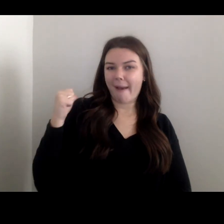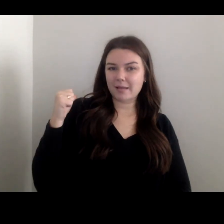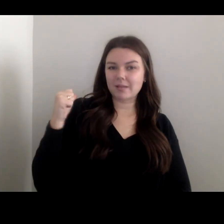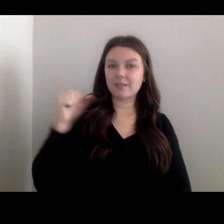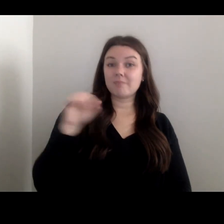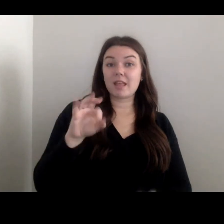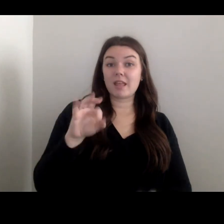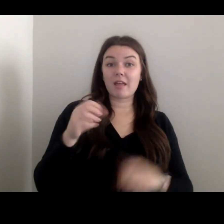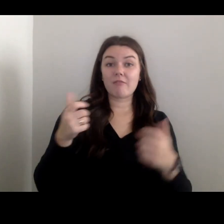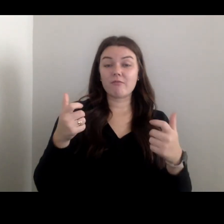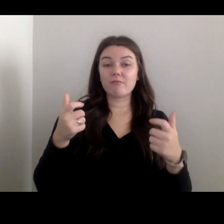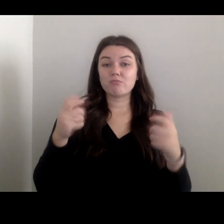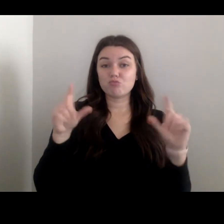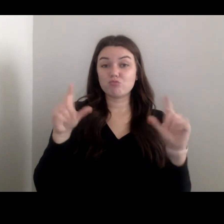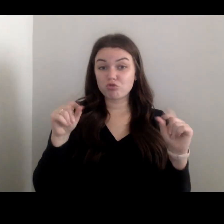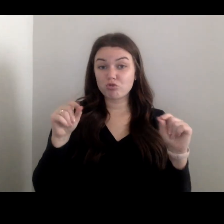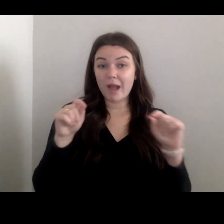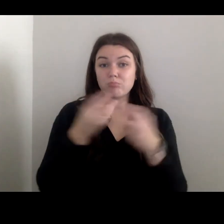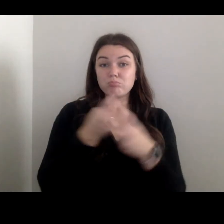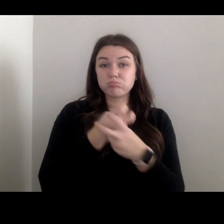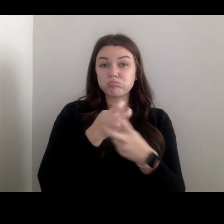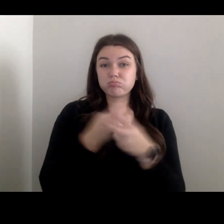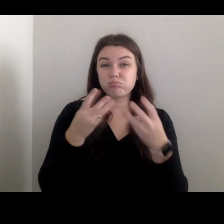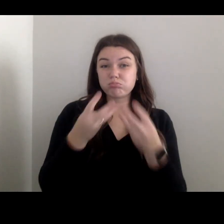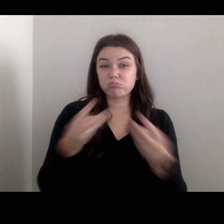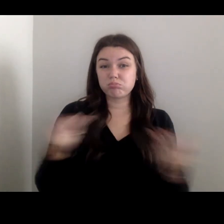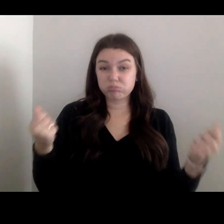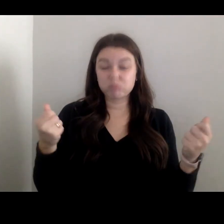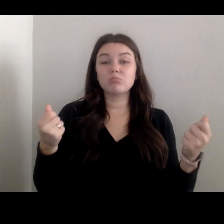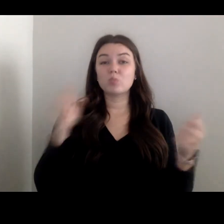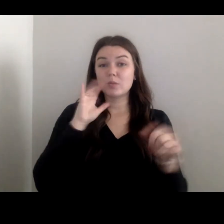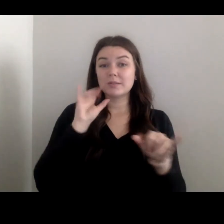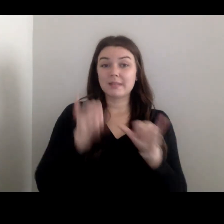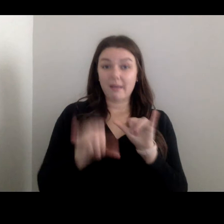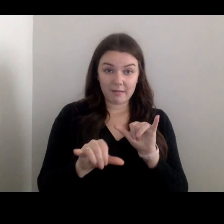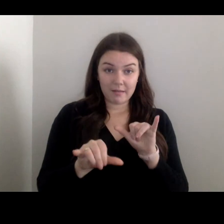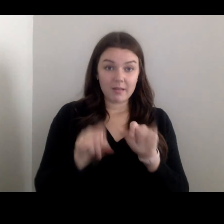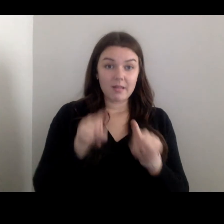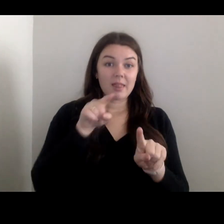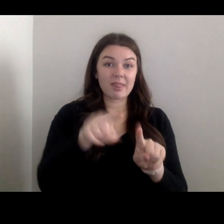And this crab is actually, not just through the shell, but it's through the muscle at the back of the crab.